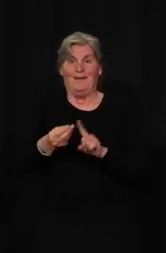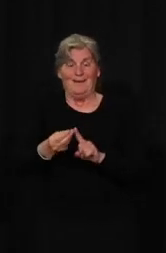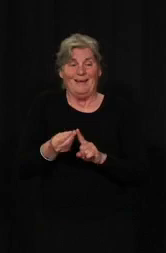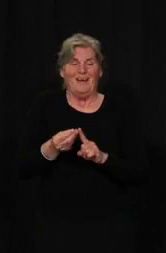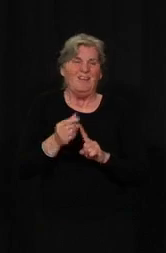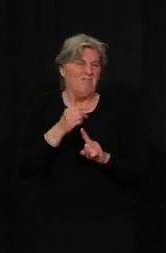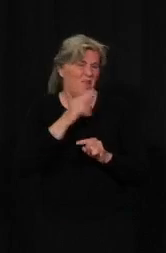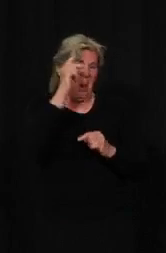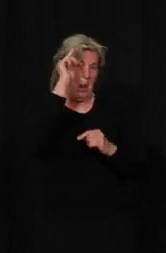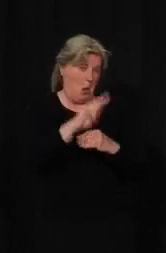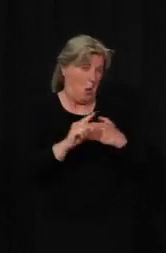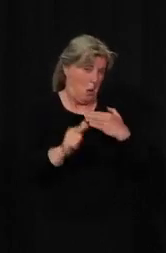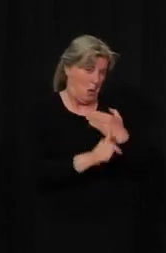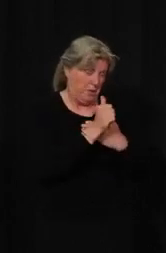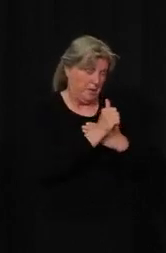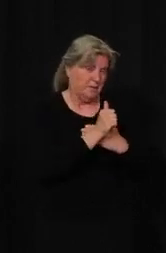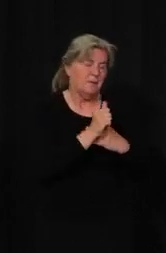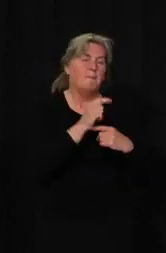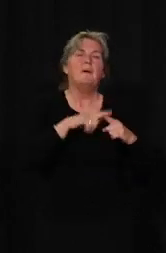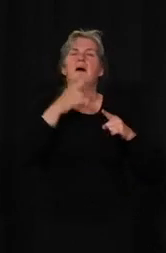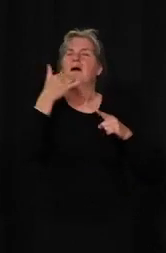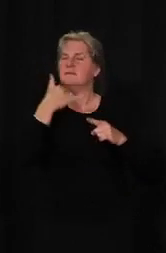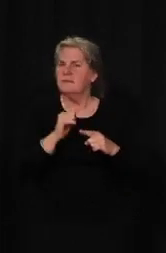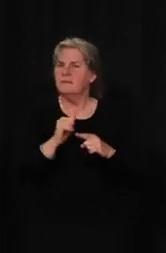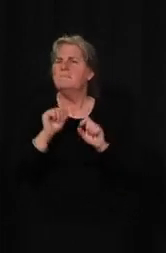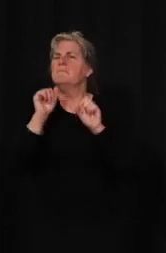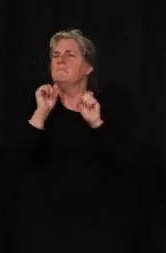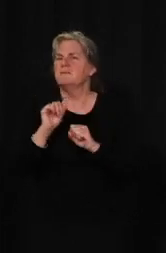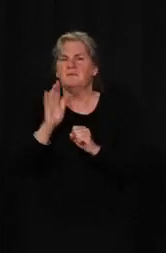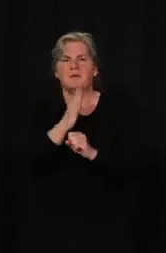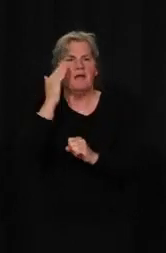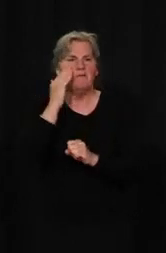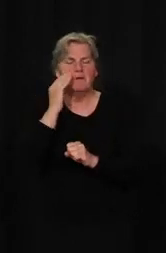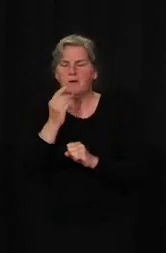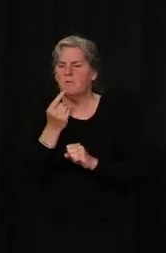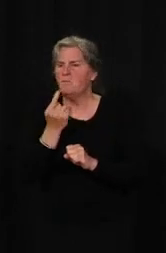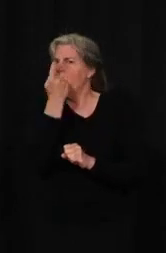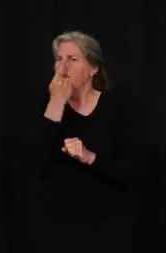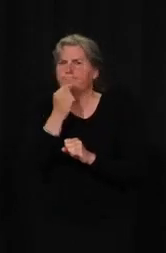there is always a risk of COVID getting out of control from evea rare introductions into